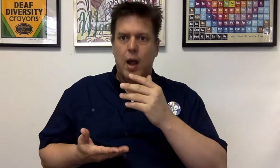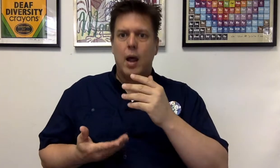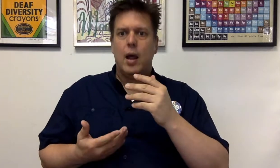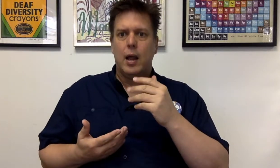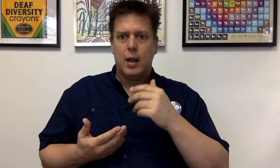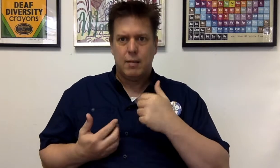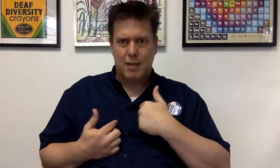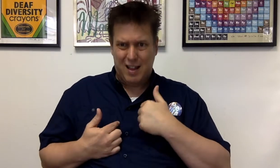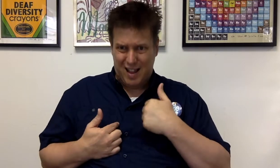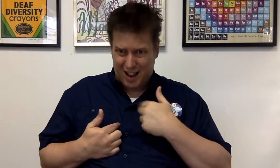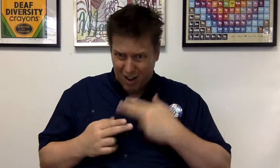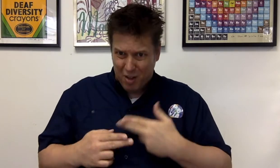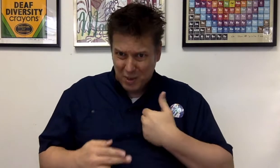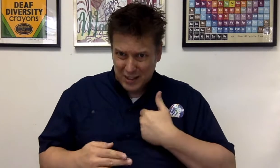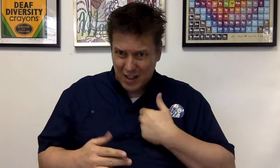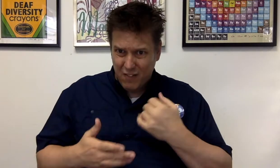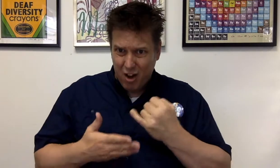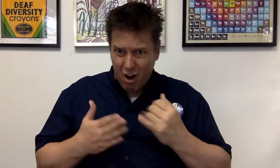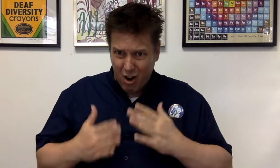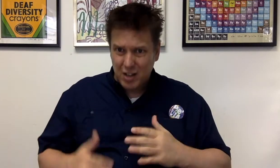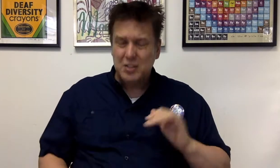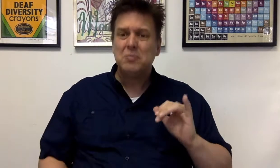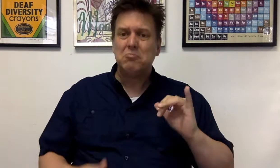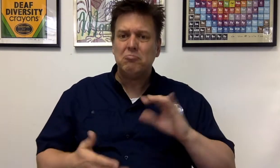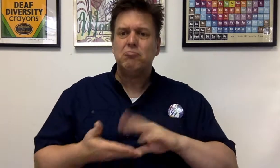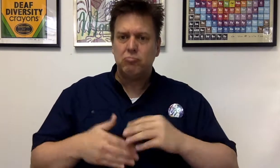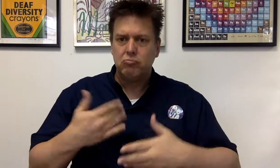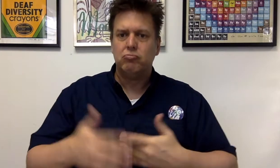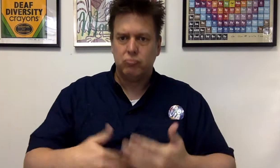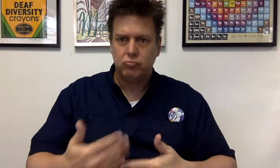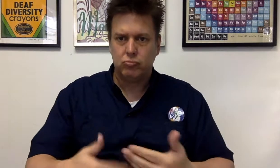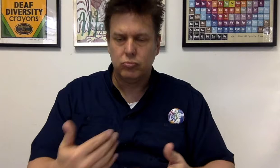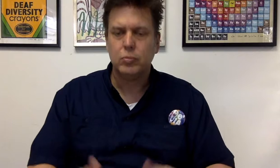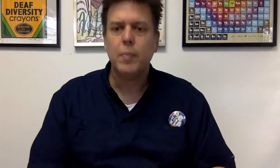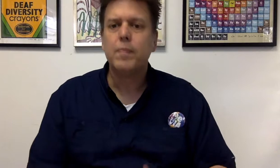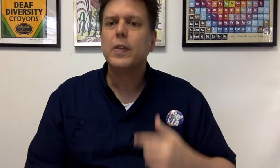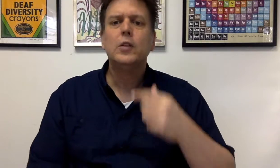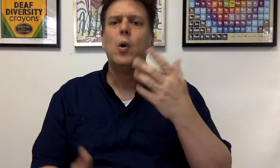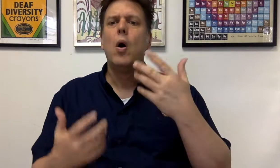something. It was kind of touching. I kind of figured out, Oh I can call myself an